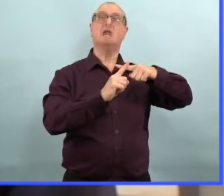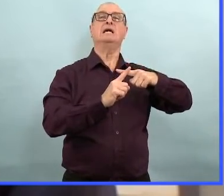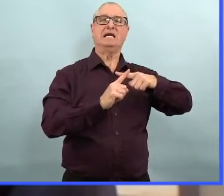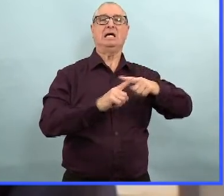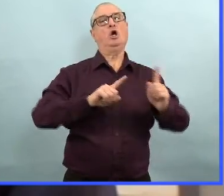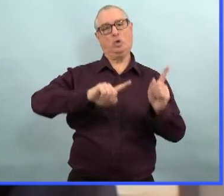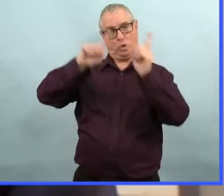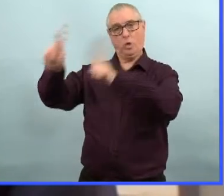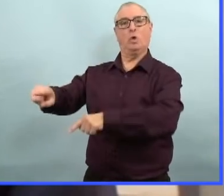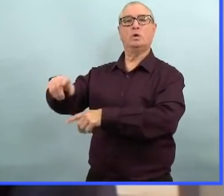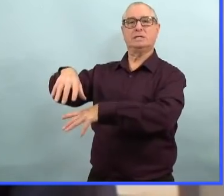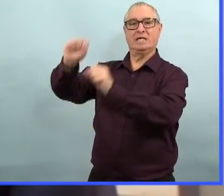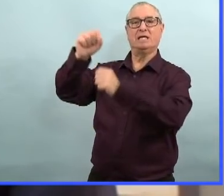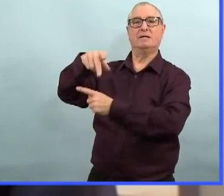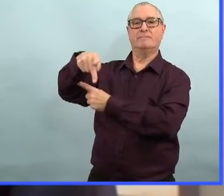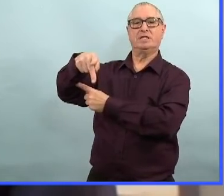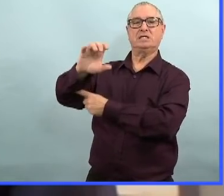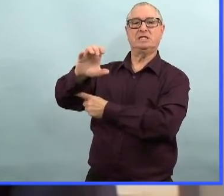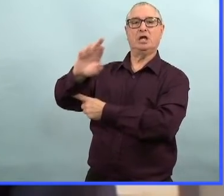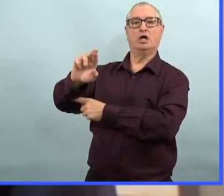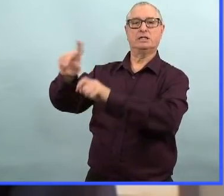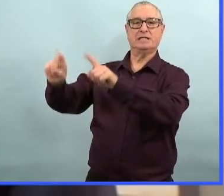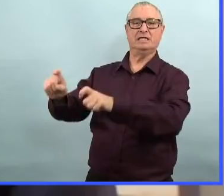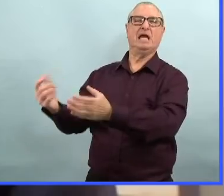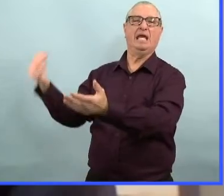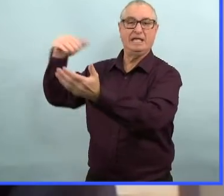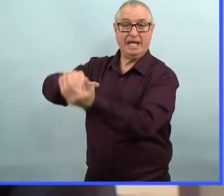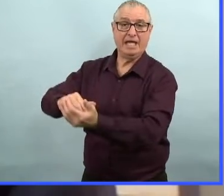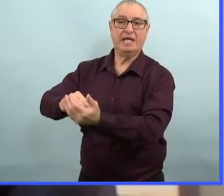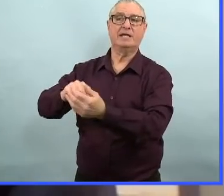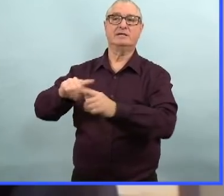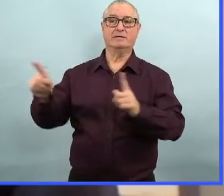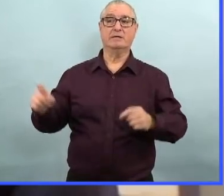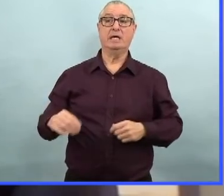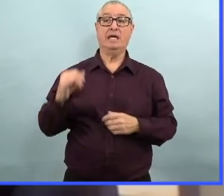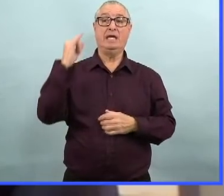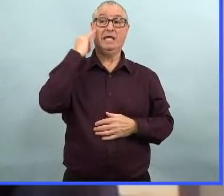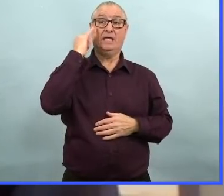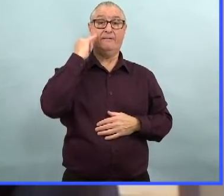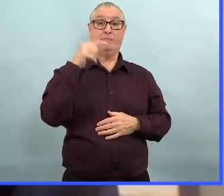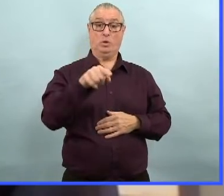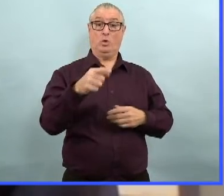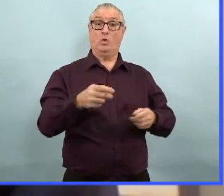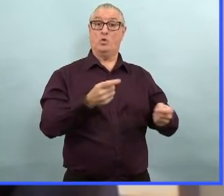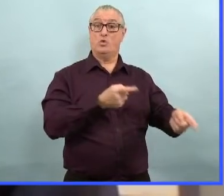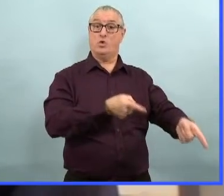as if that was a confirmed uh pcr which is 10 days in forming your contacts that you tested